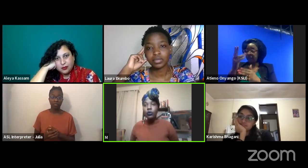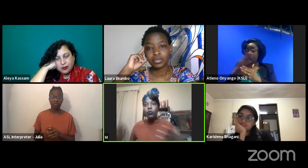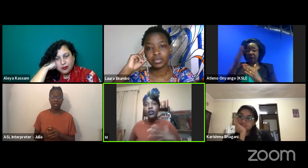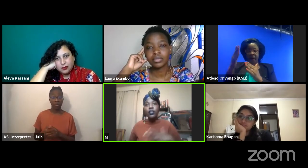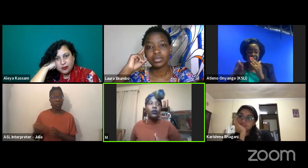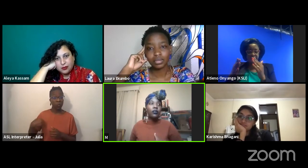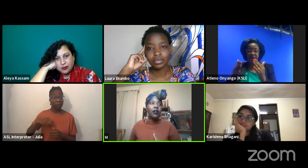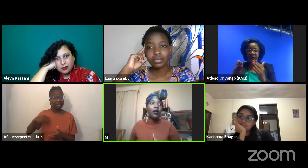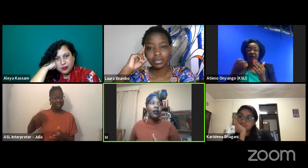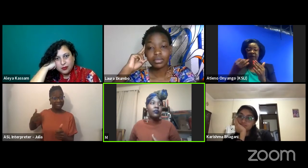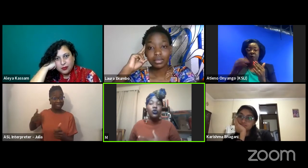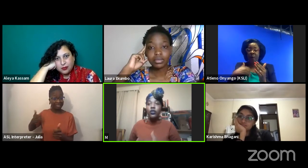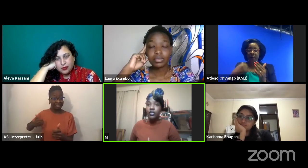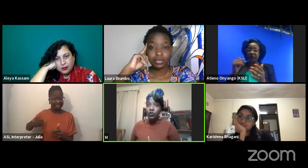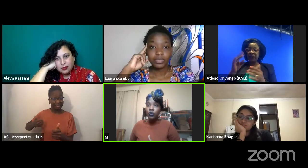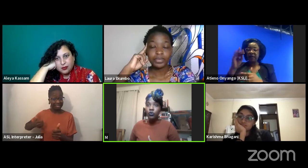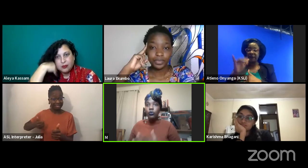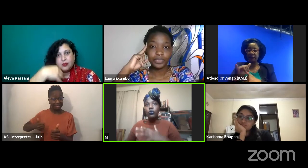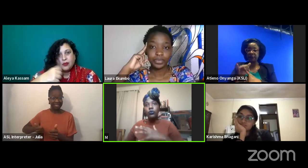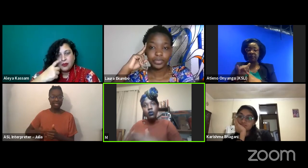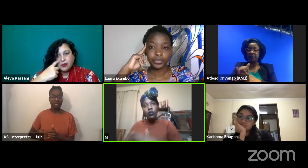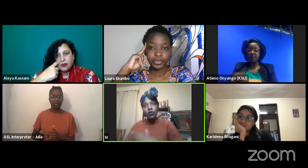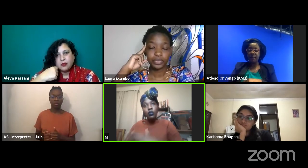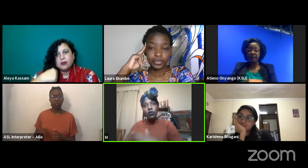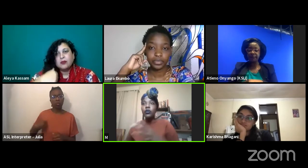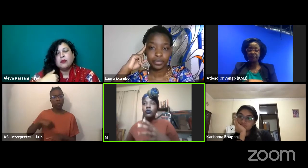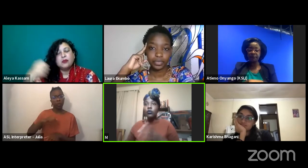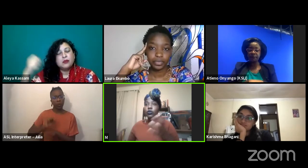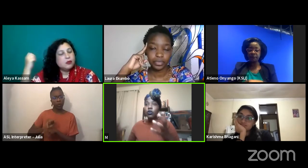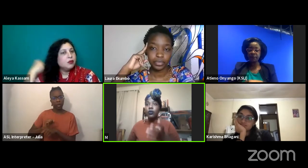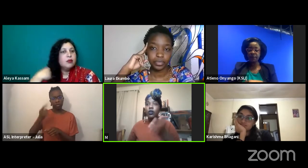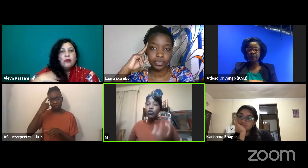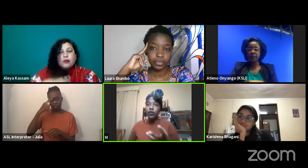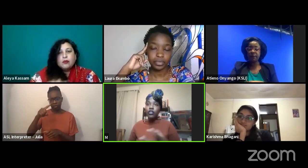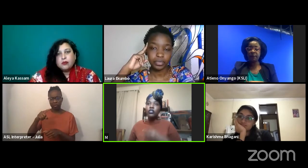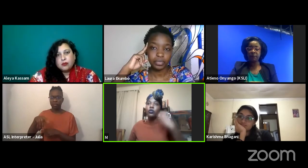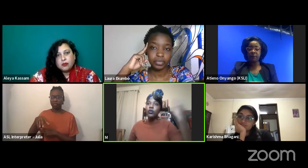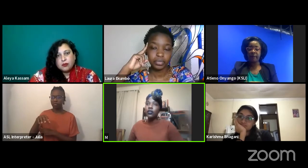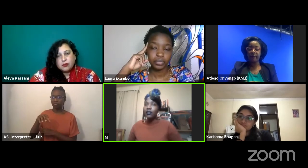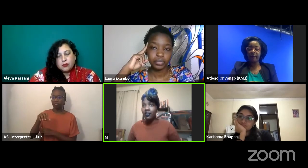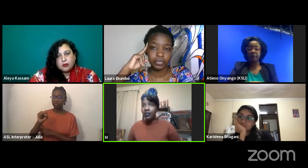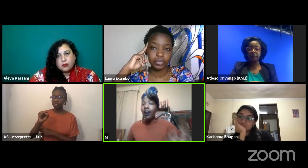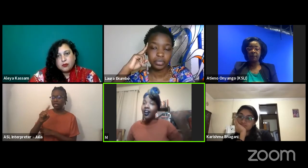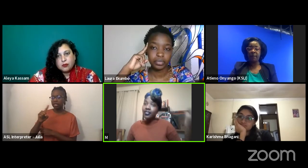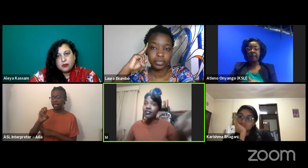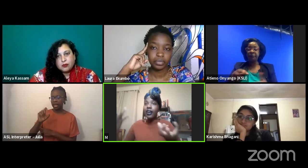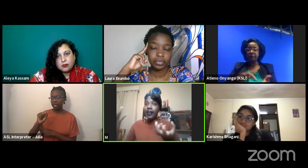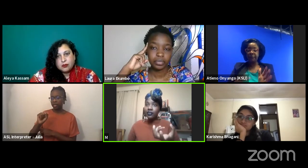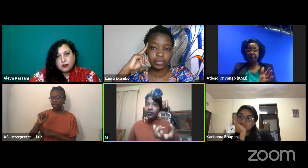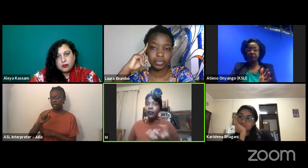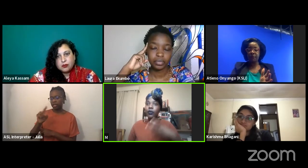We're working with Story Zetu who Sitawa Namwalie So which was gonna be a co-production between us and them,